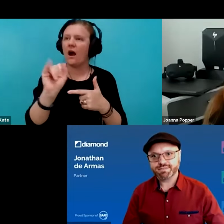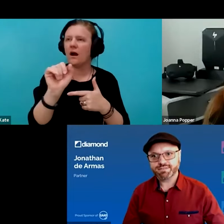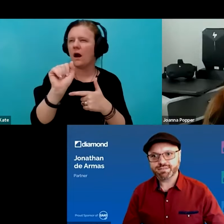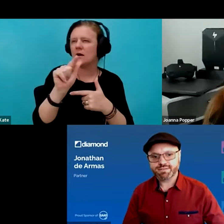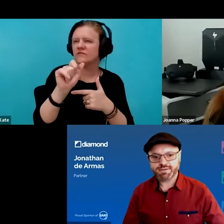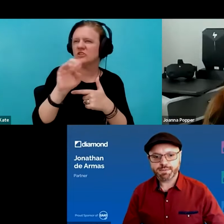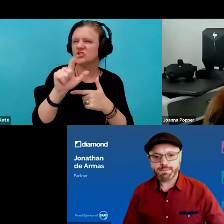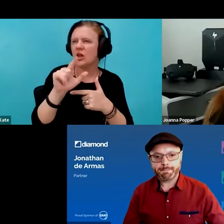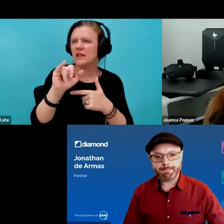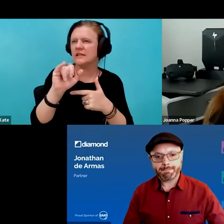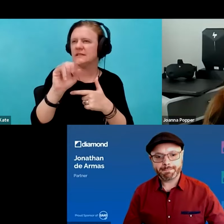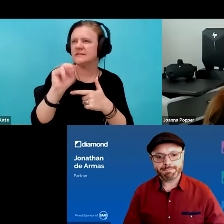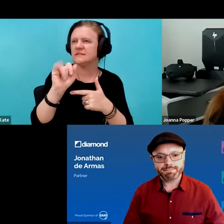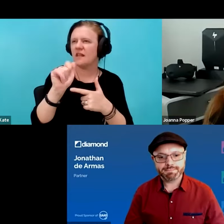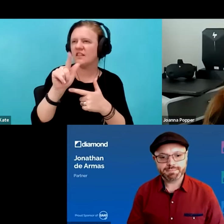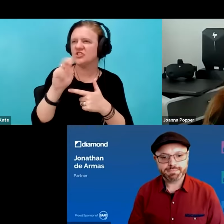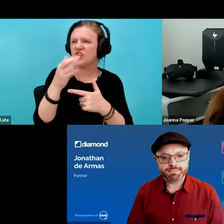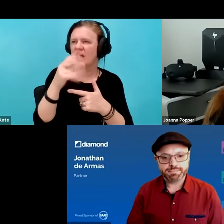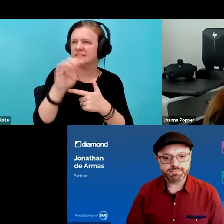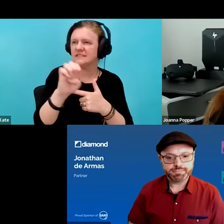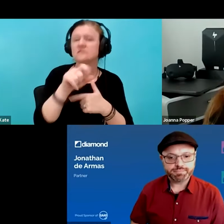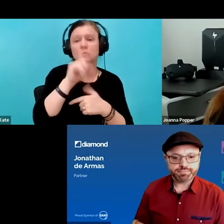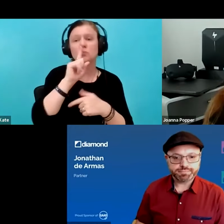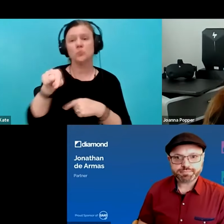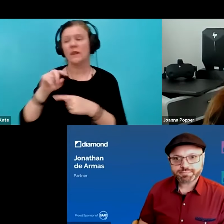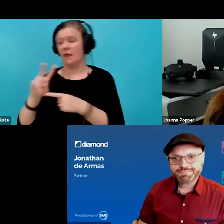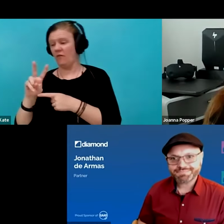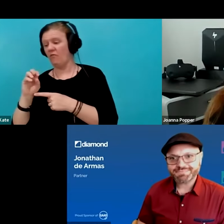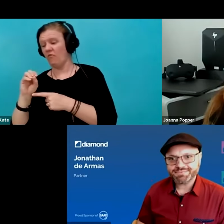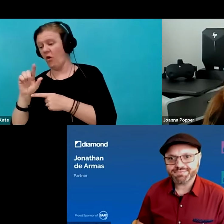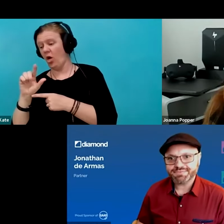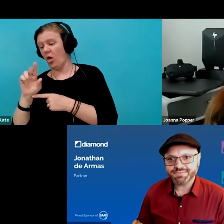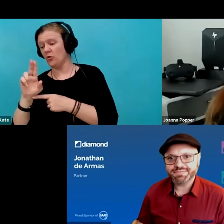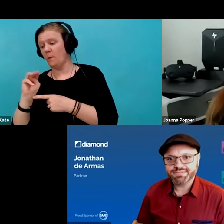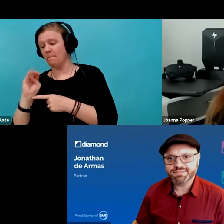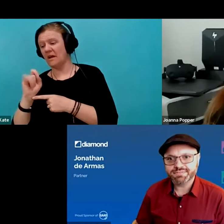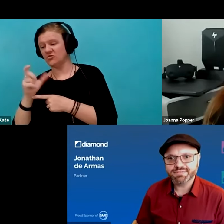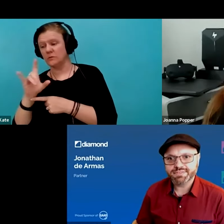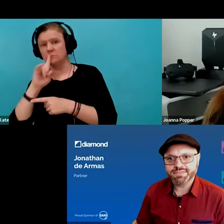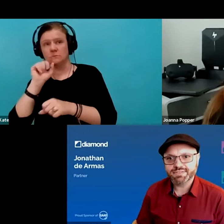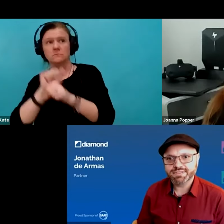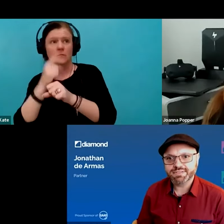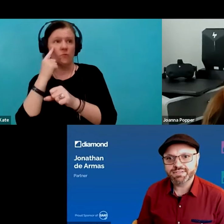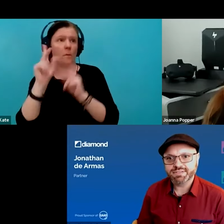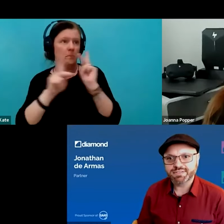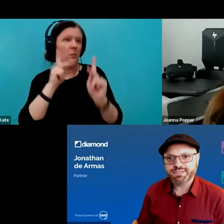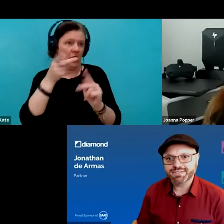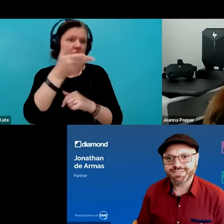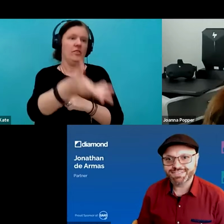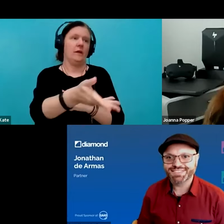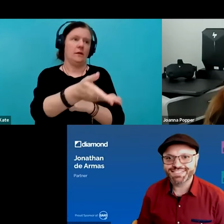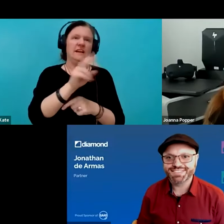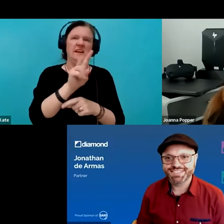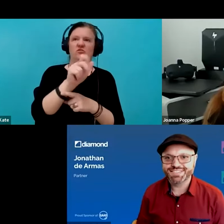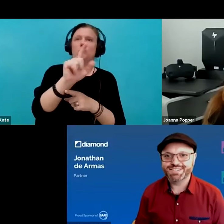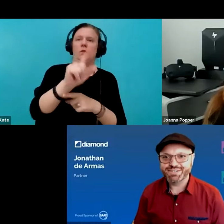You know volumetric is is like the real persons place and it inside these virtual worlds.